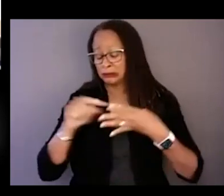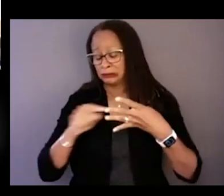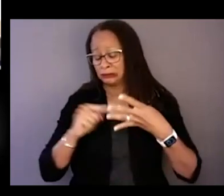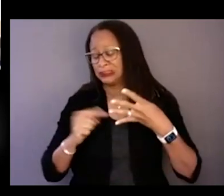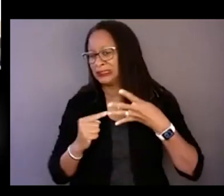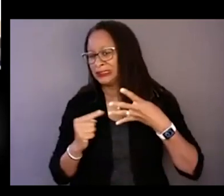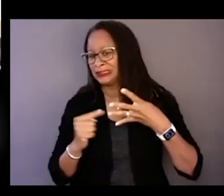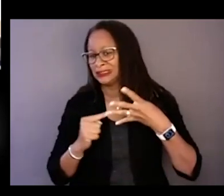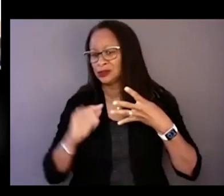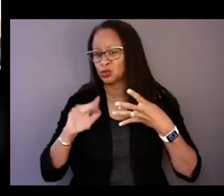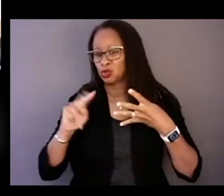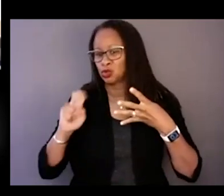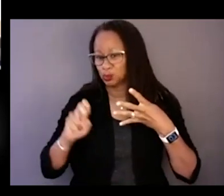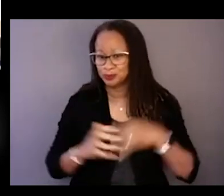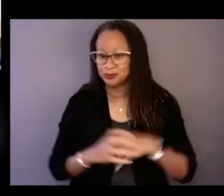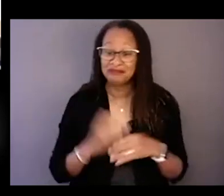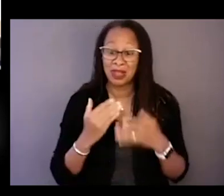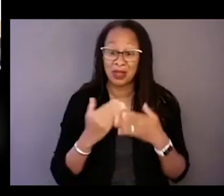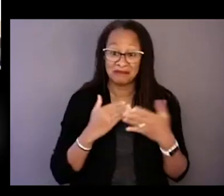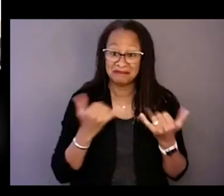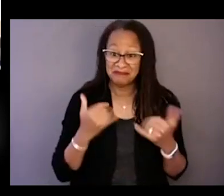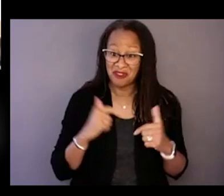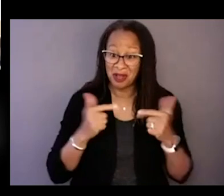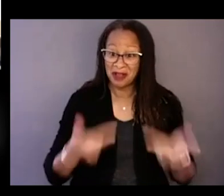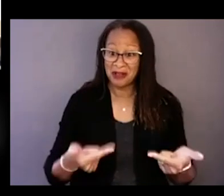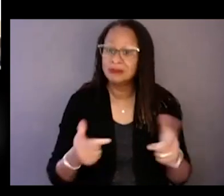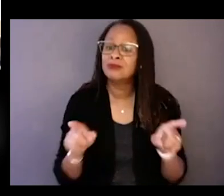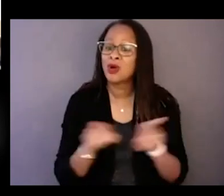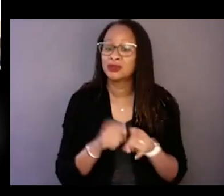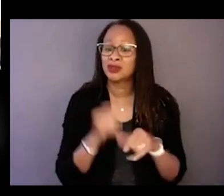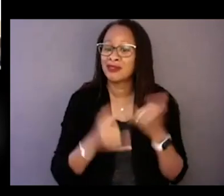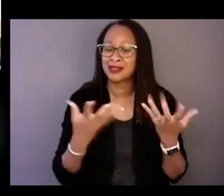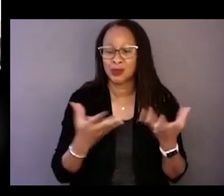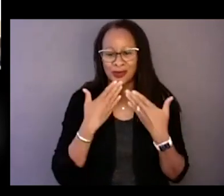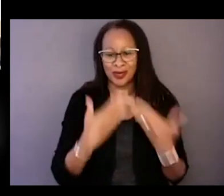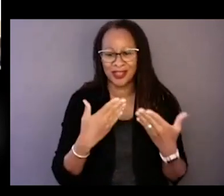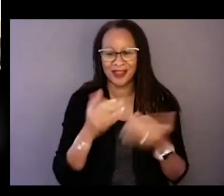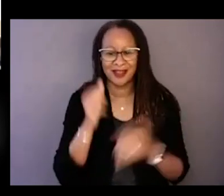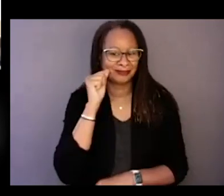And before I hand it over to Christy, I just want to thank Andrea as always for being our amazing interpreter